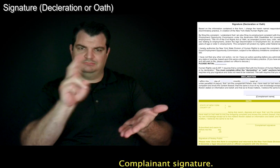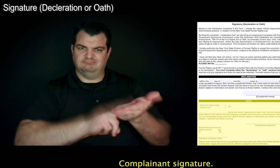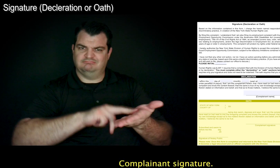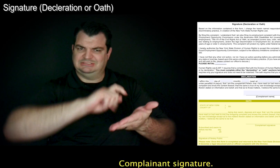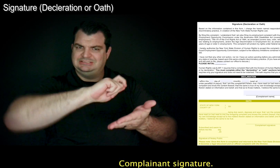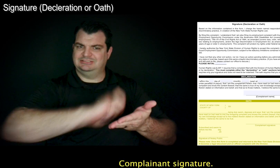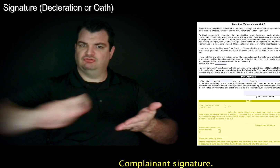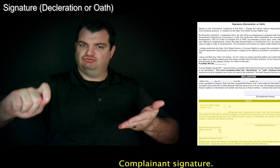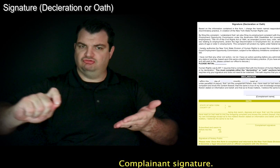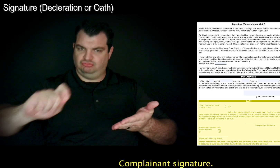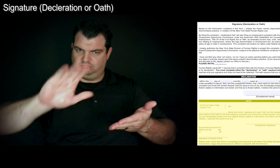Complainant signature.